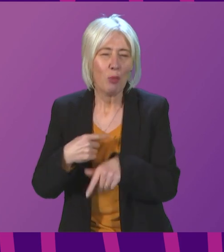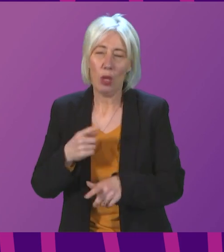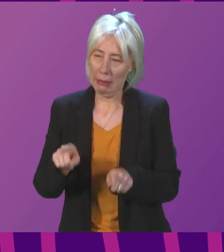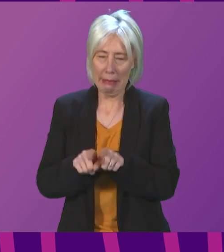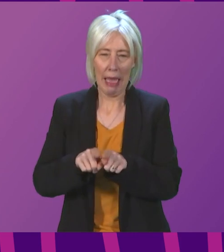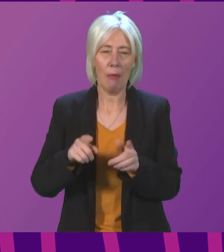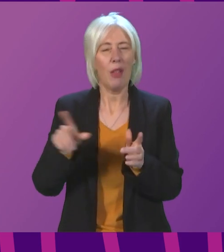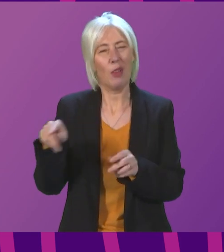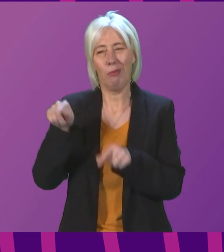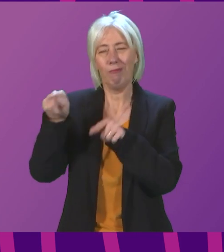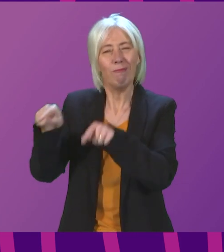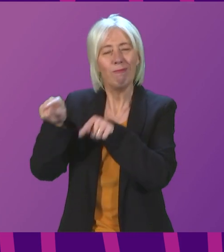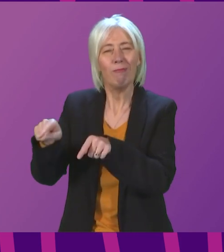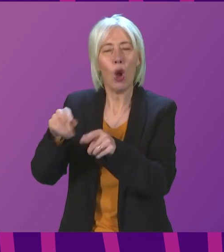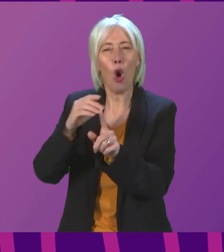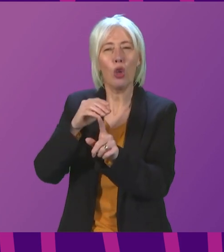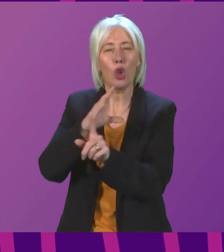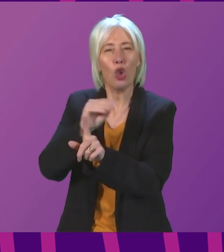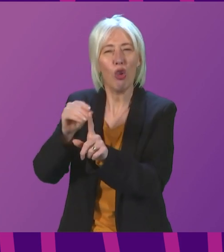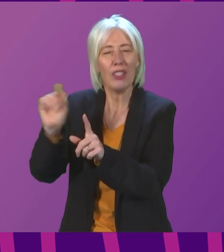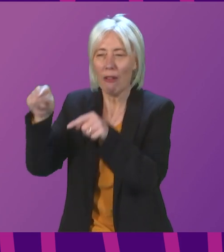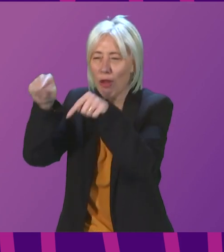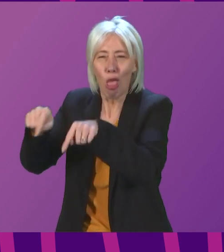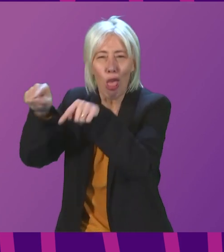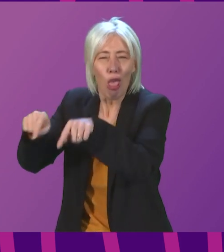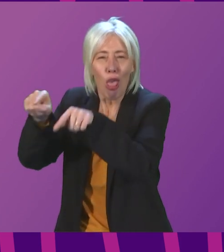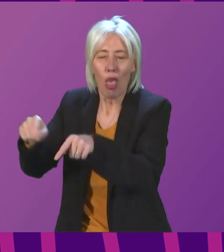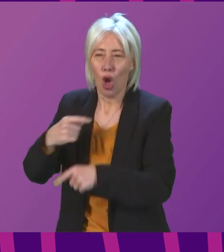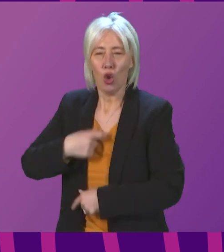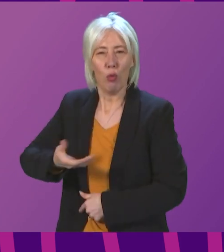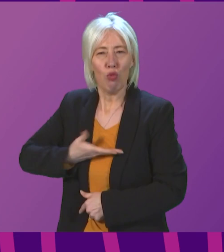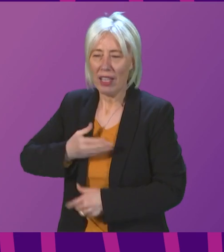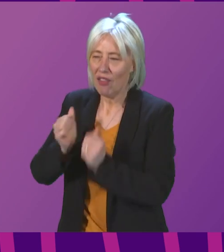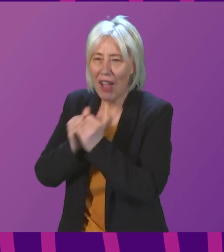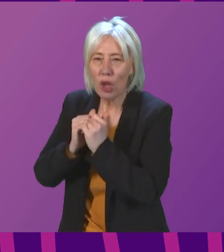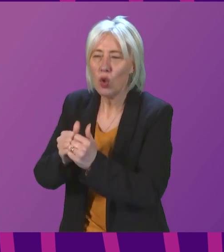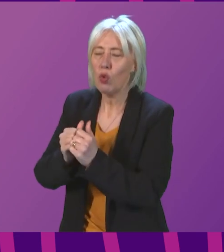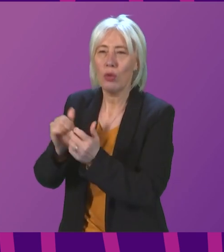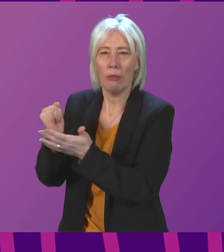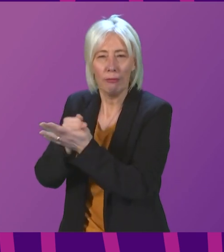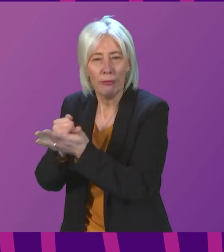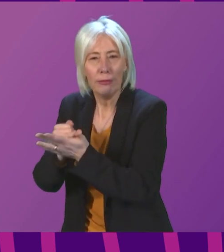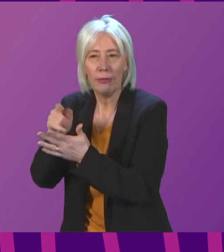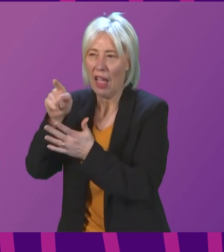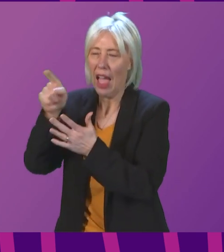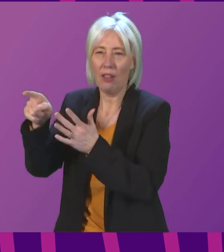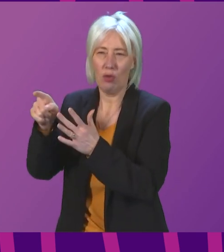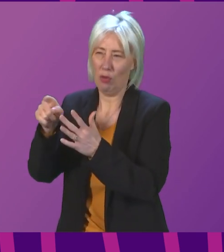Tories of having bad values on human rights, but accepting bad human rights values as being part of the price that is worth paying for Scottish opportunities.